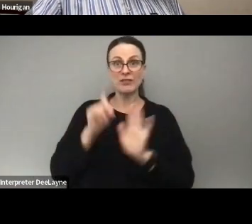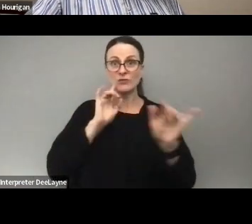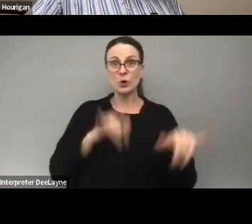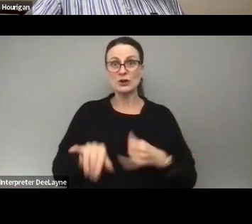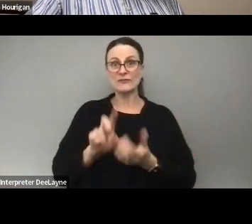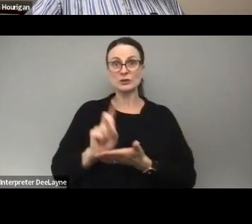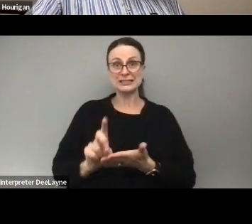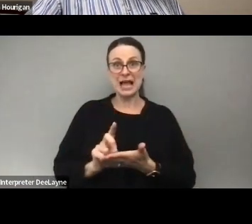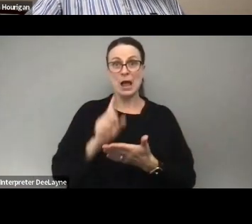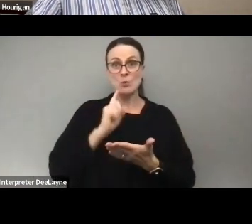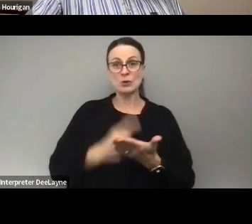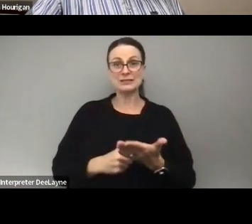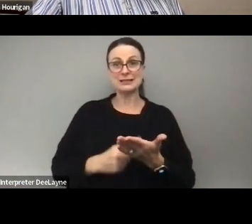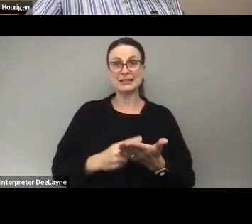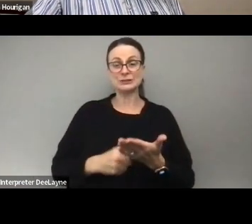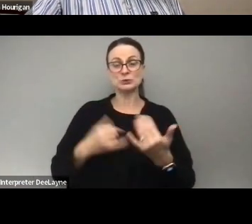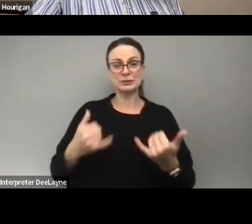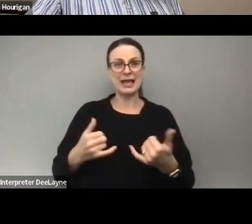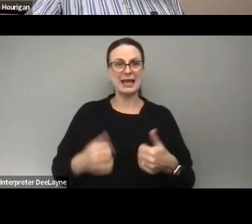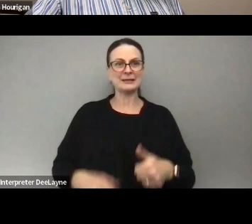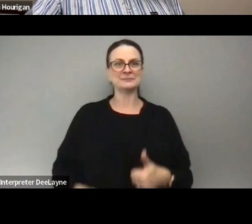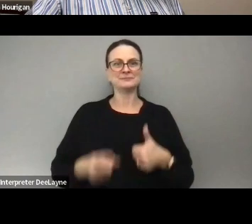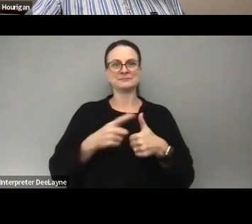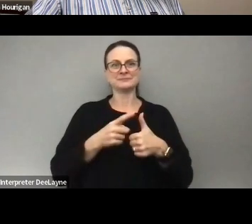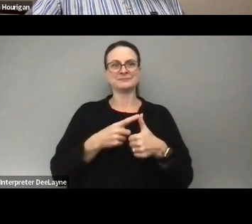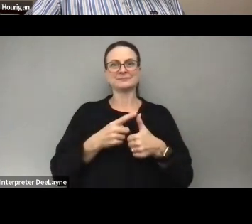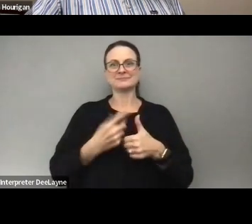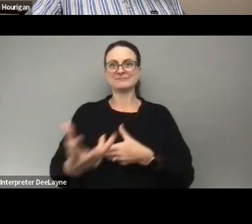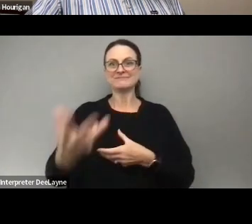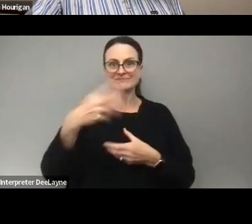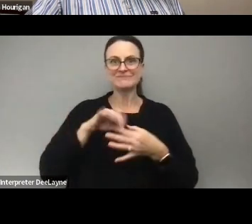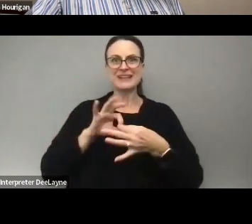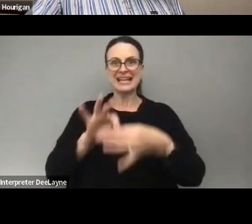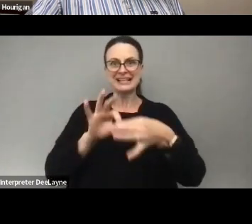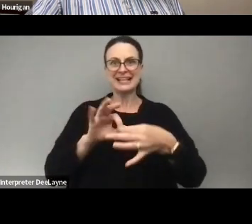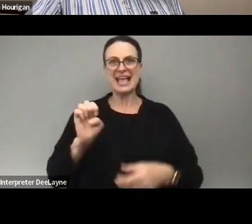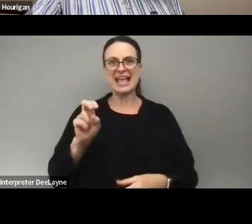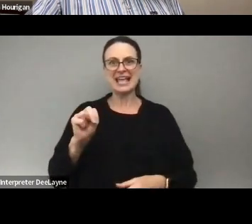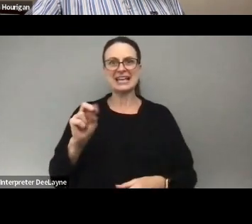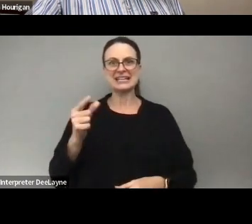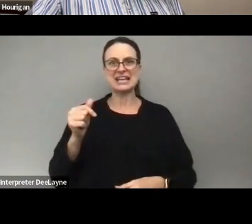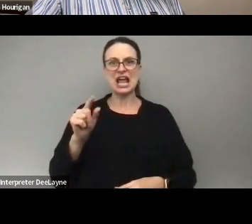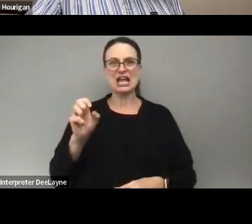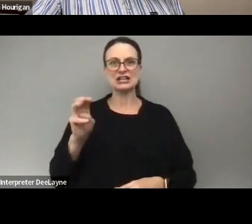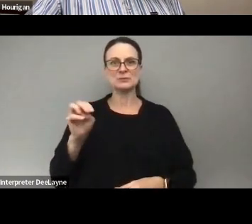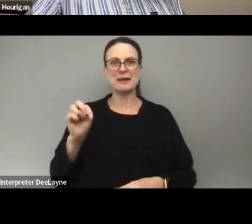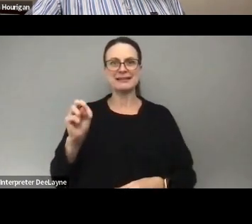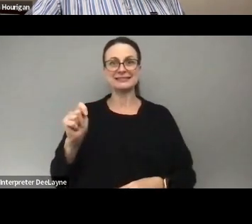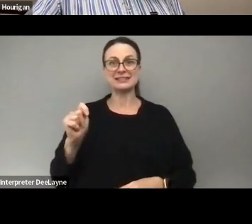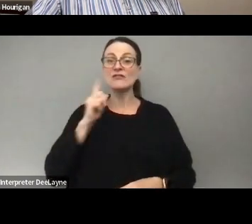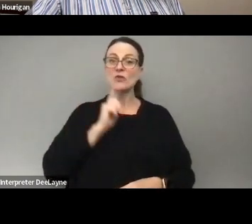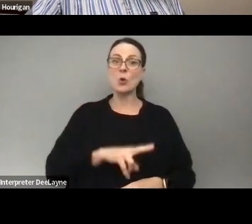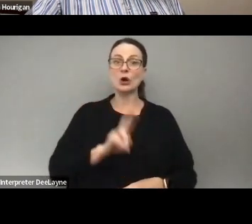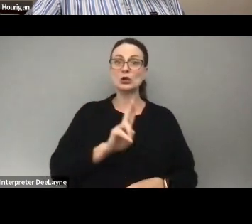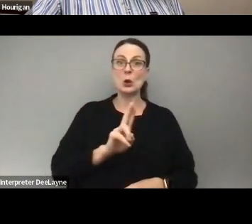that we're gonna talk about today is engagement. In UDL, Universal Design for Learning, proposes